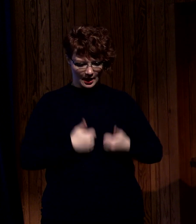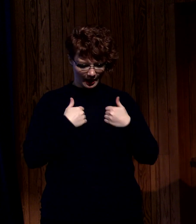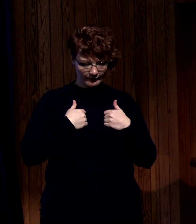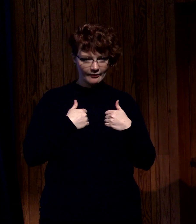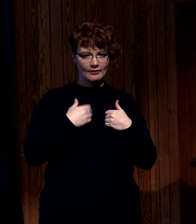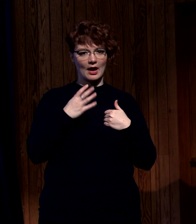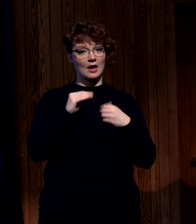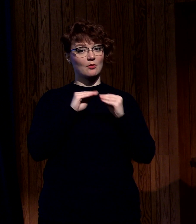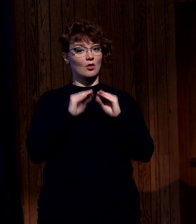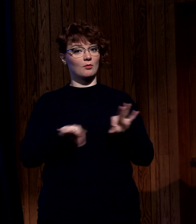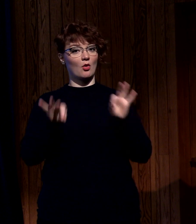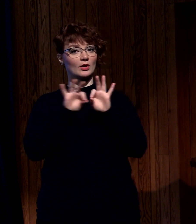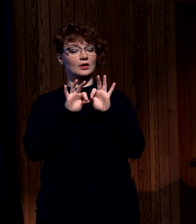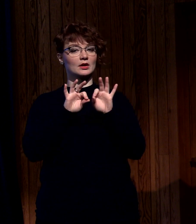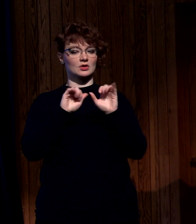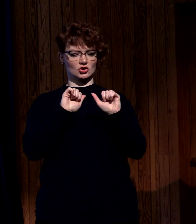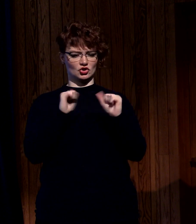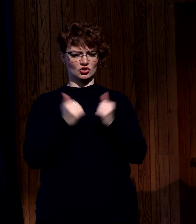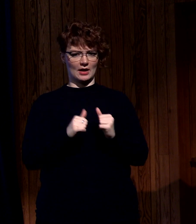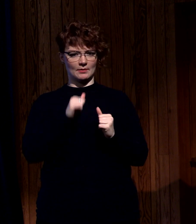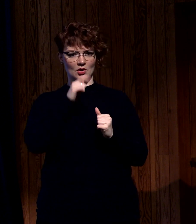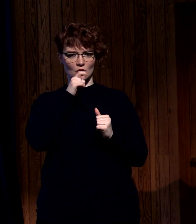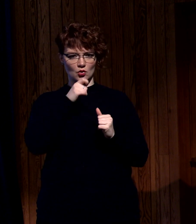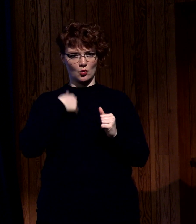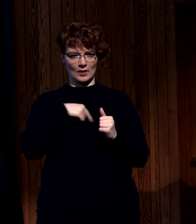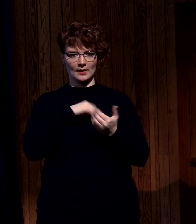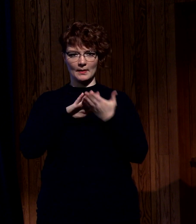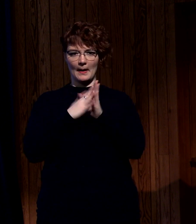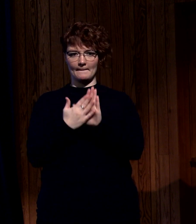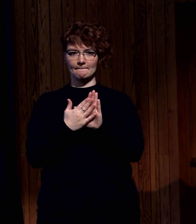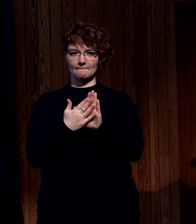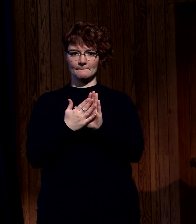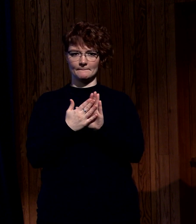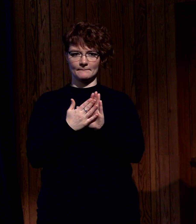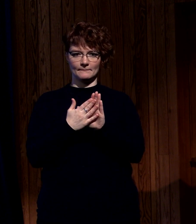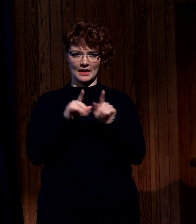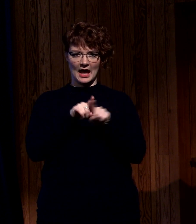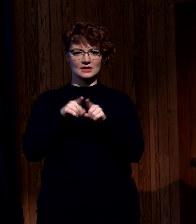importantly, shaping the people we are becoming. And for us